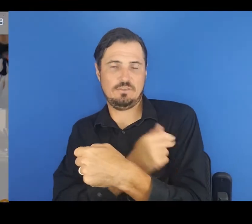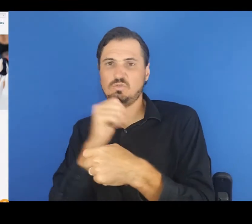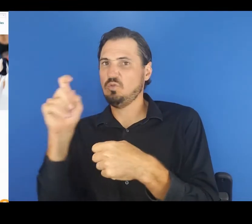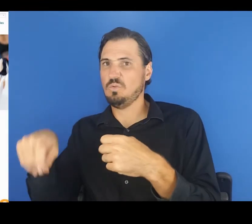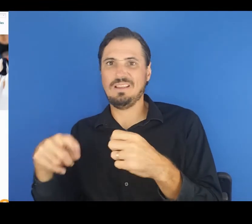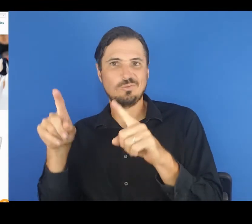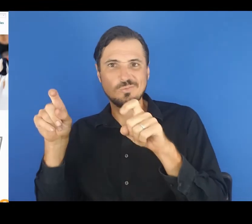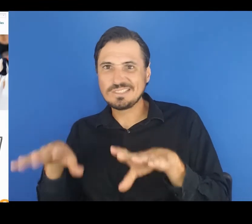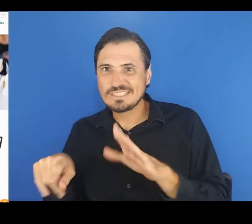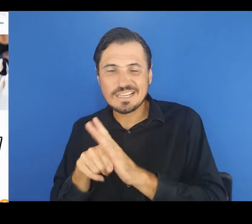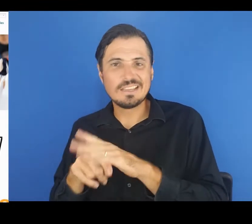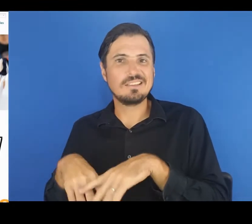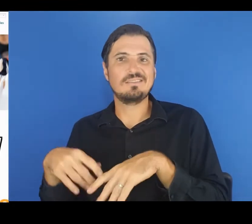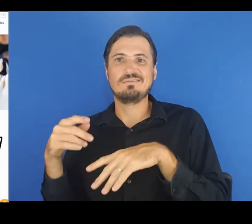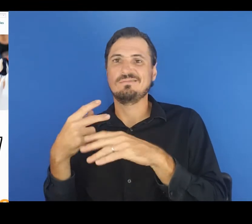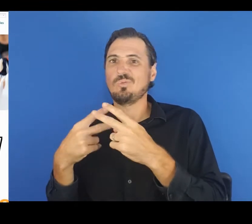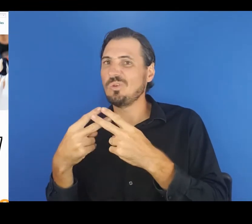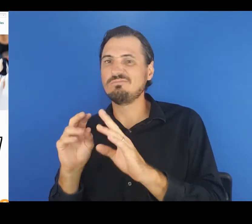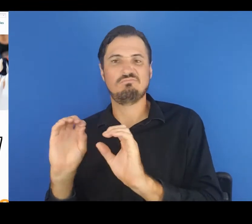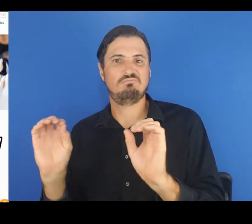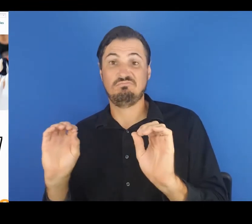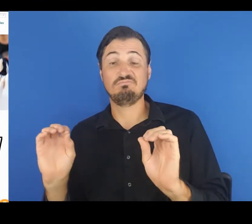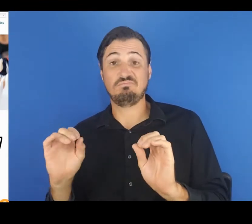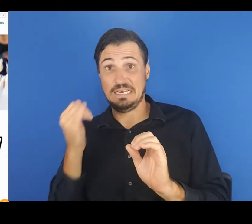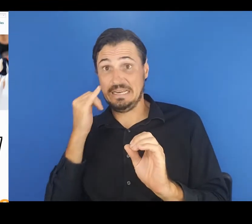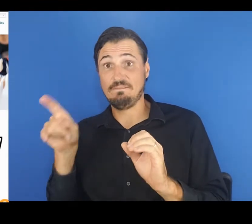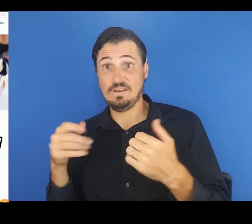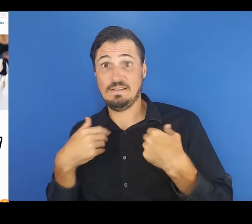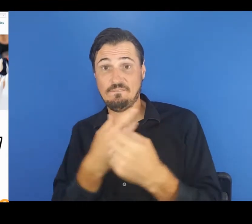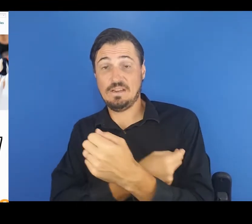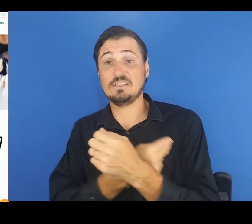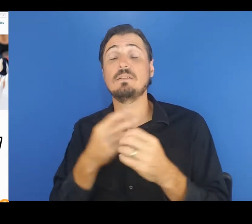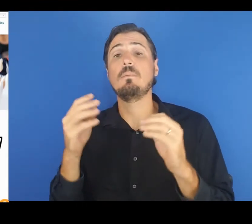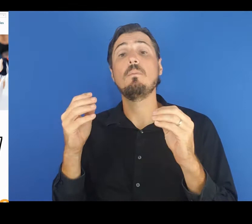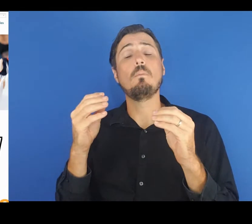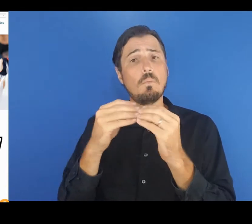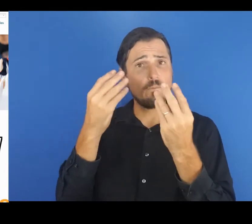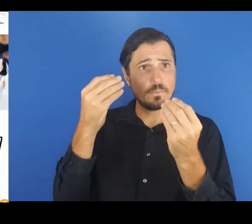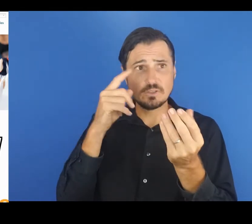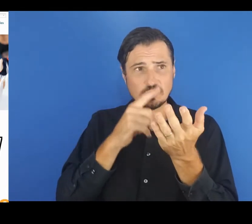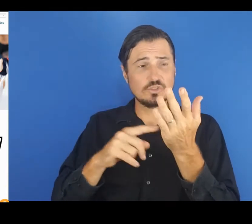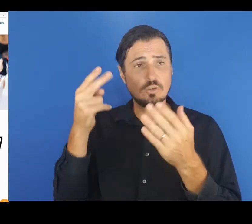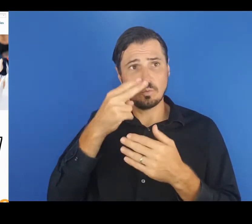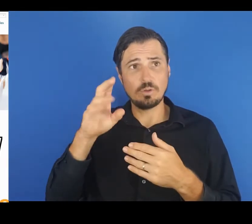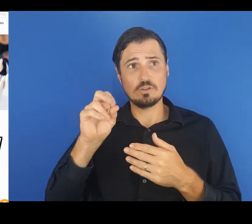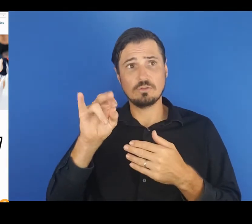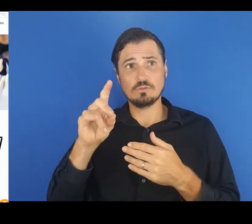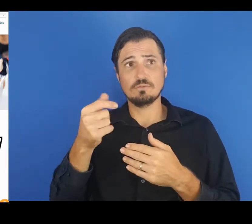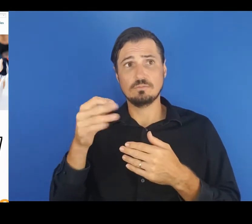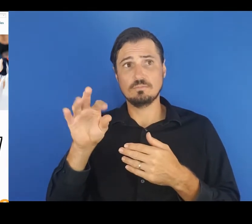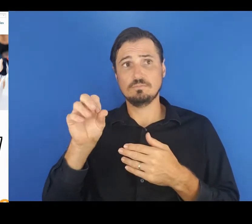For more information on the State’s Safe Travels program, visit hawaiicovid19.com/travel